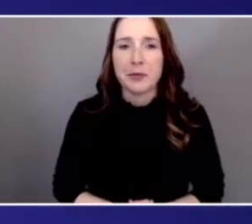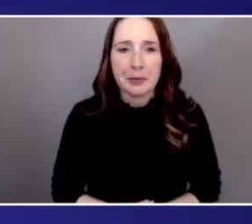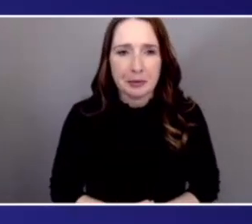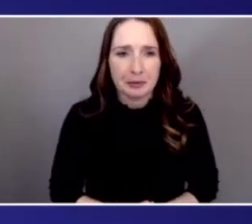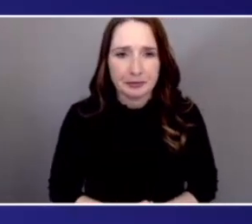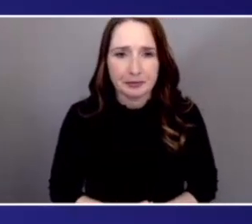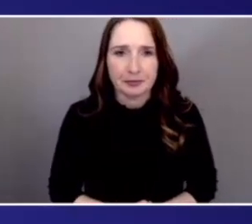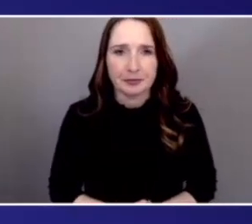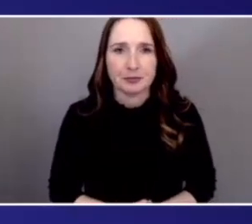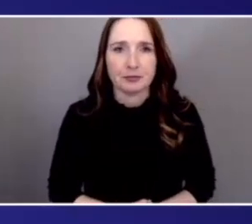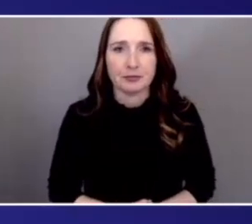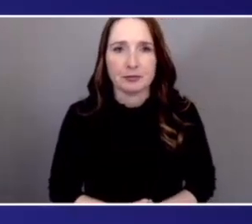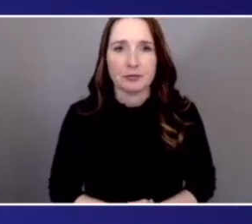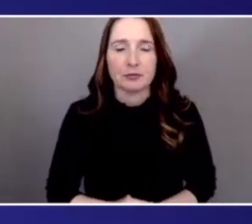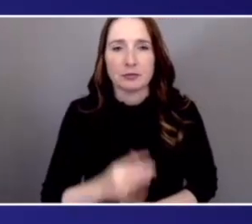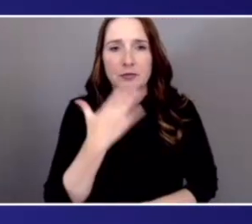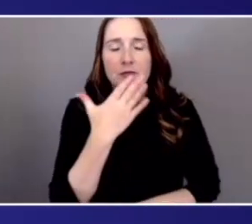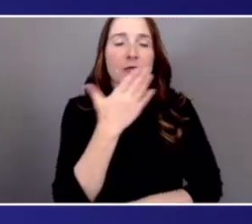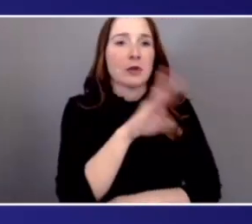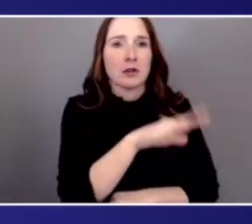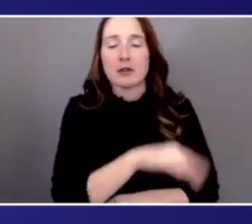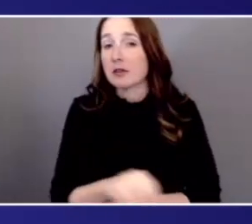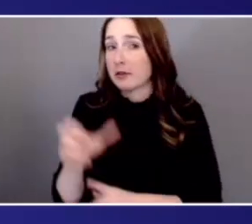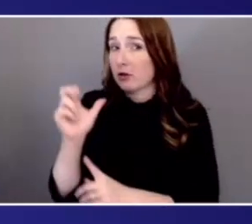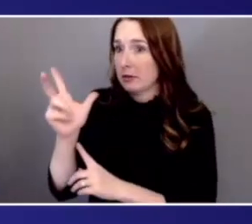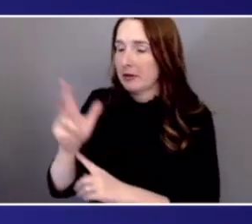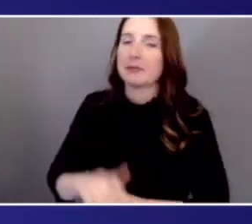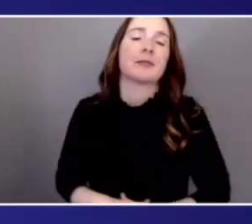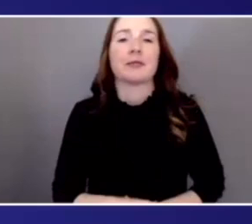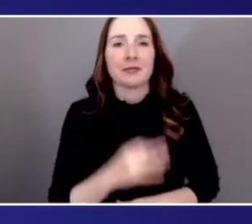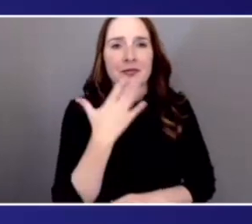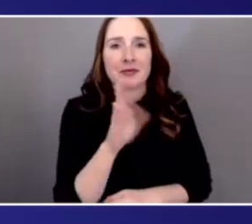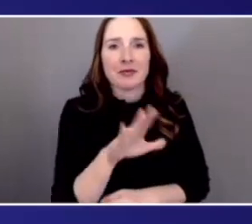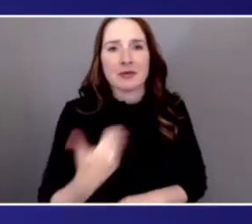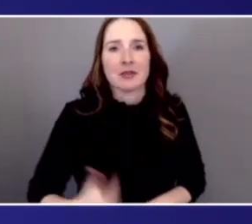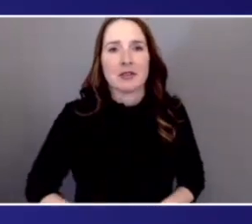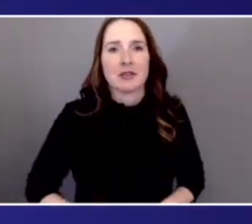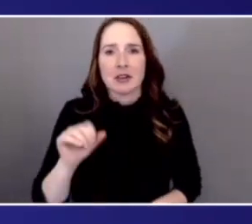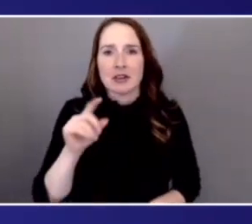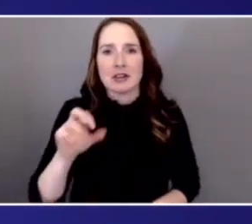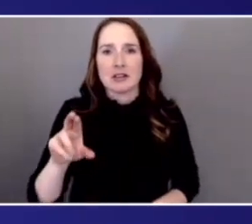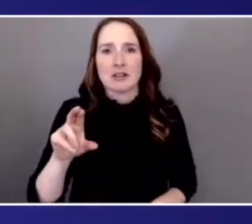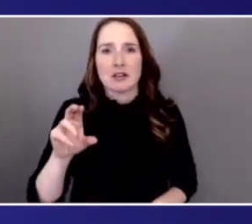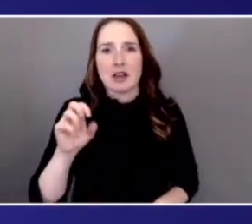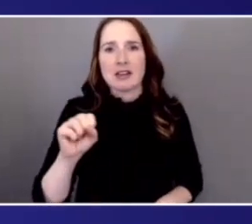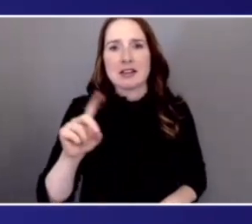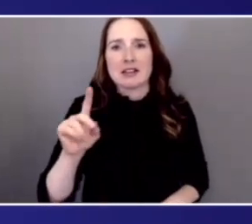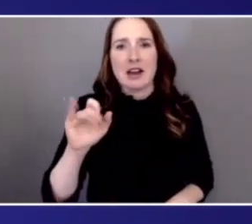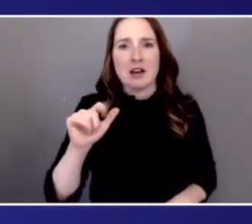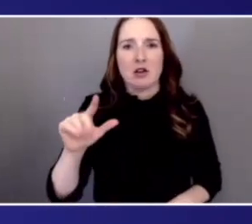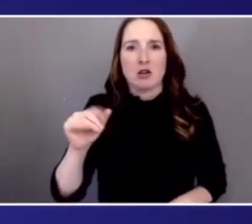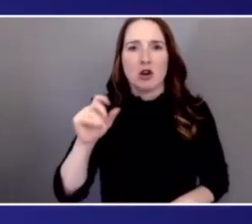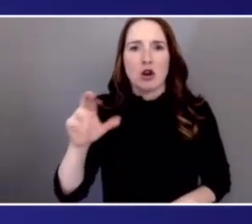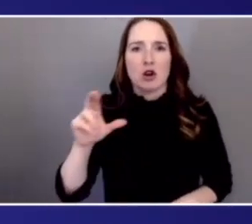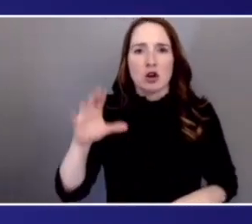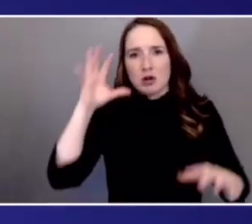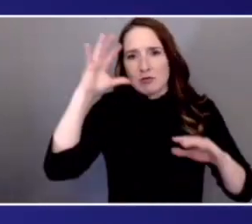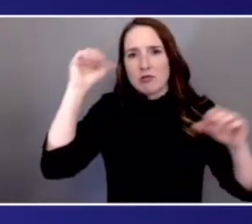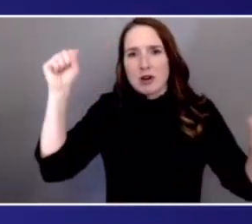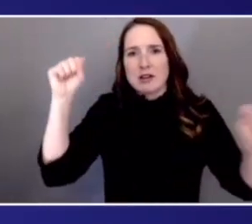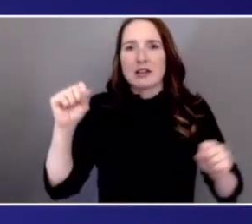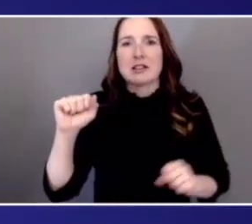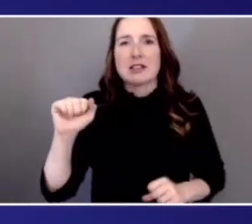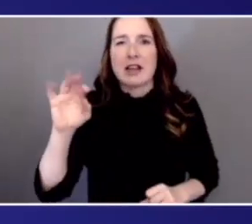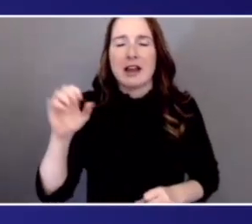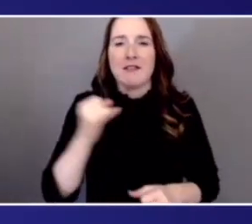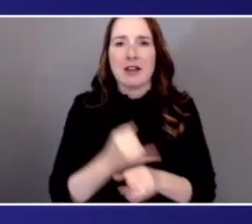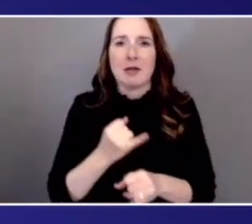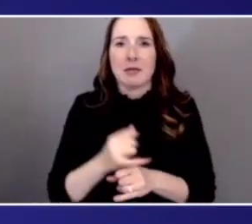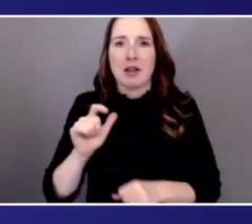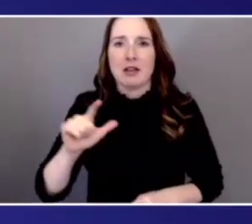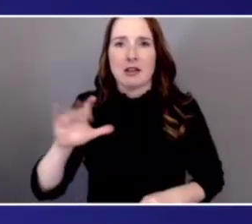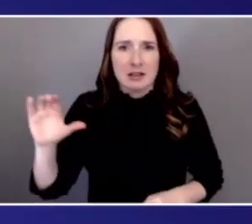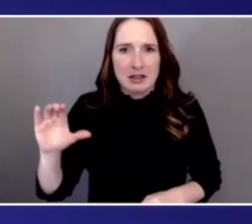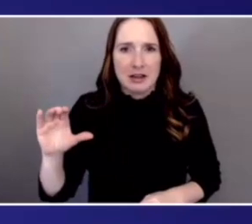Good afternoon. Good afternoon. My name is S. Daniel Carter, President of Safe Campuses LLC, a campus safety consultant from Georgia.